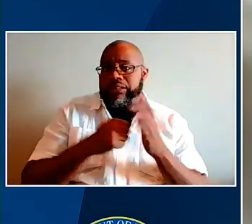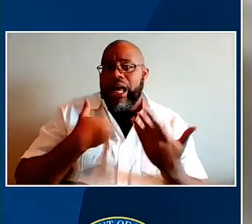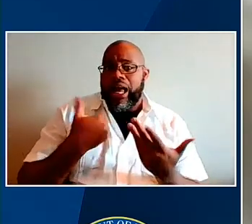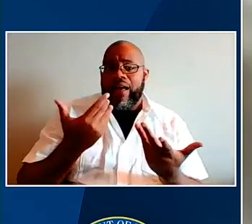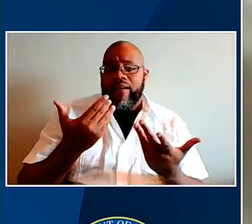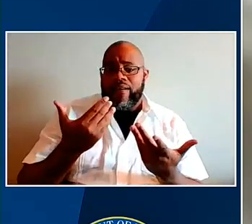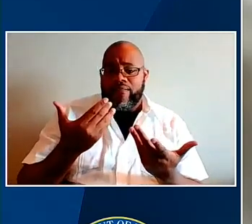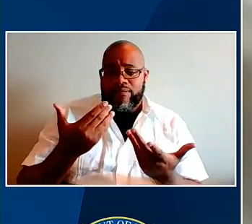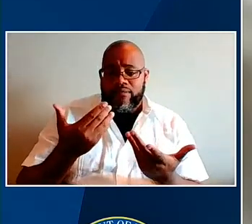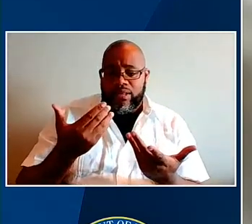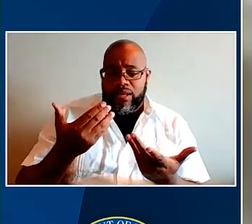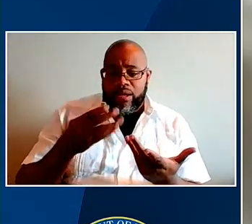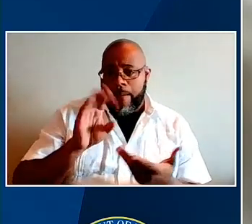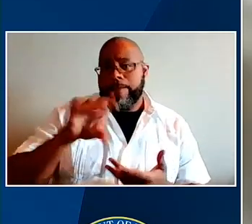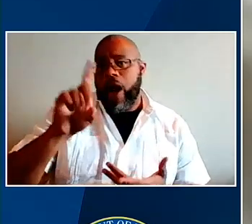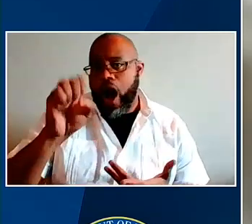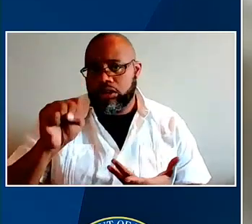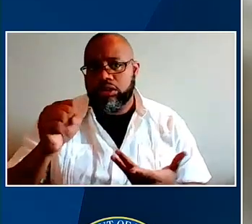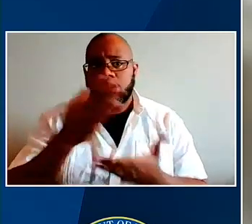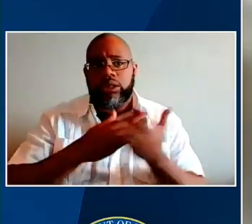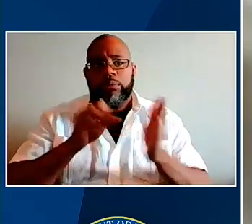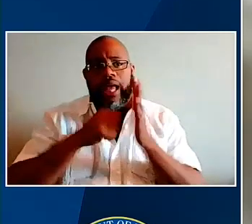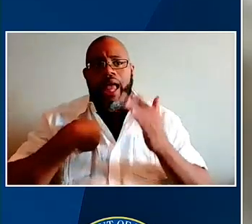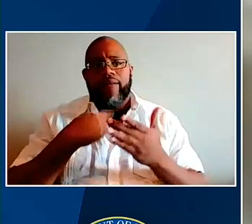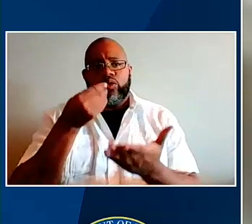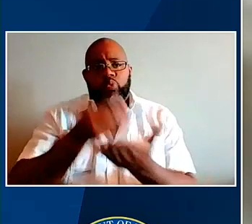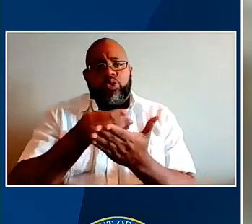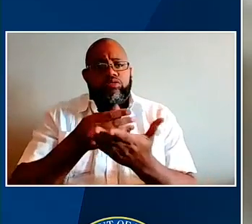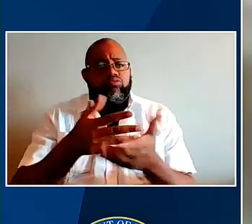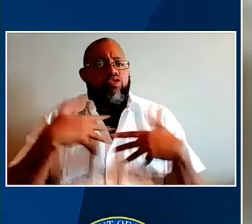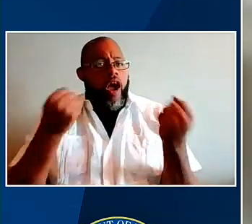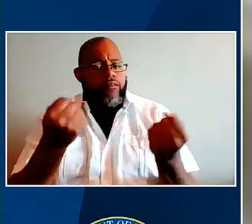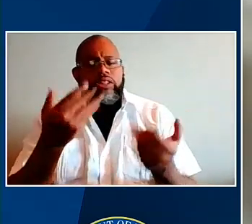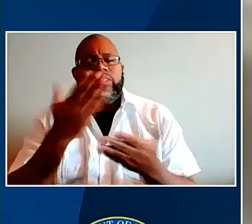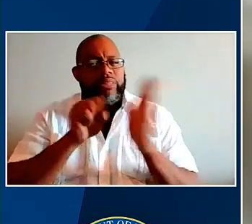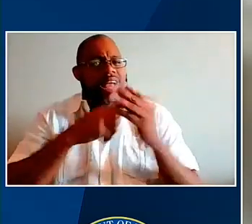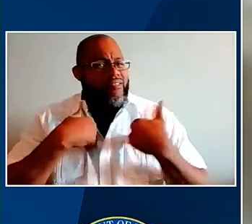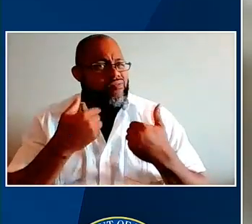states have tuition recovery funds. So some states do have protections, but other states don't.